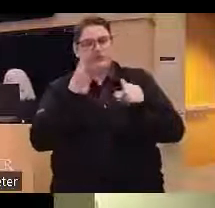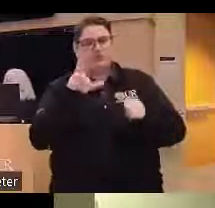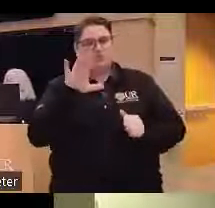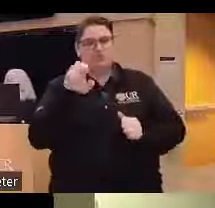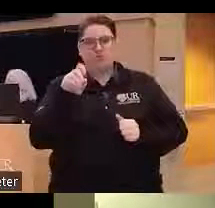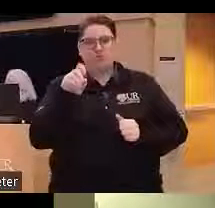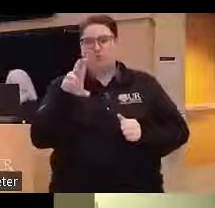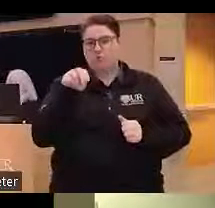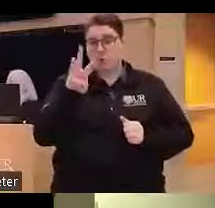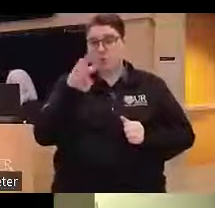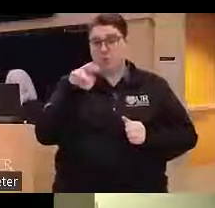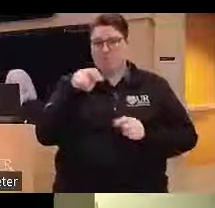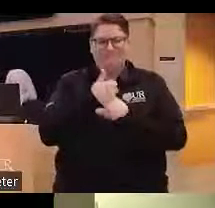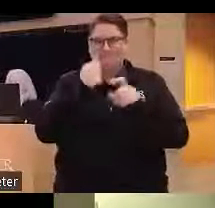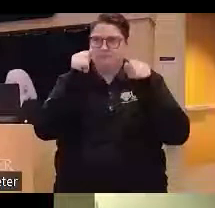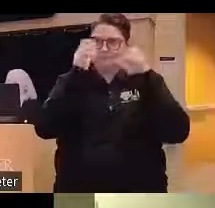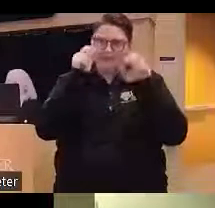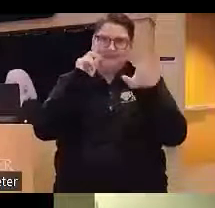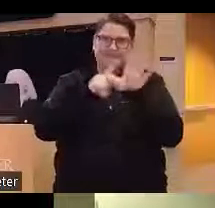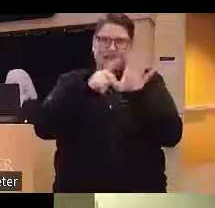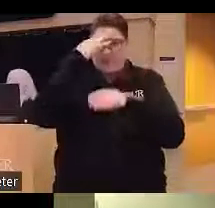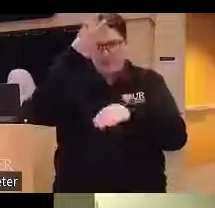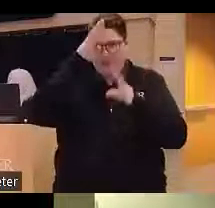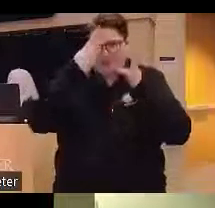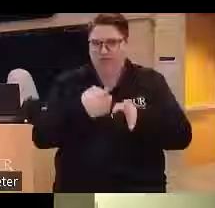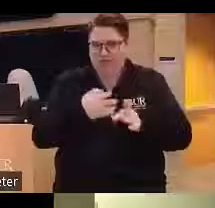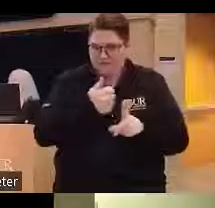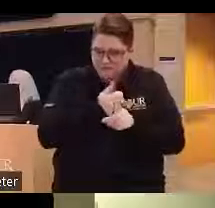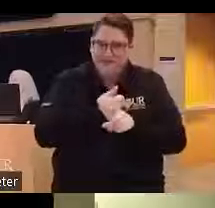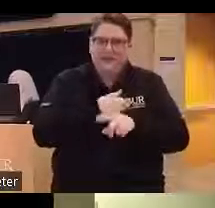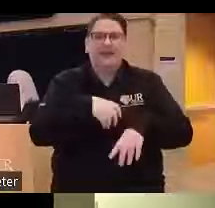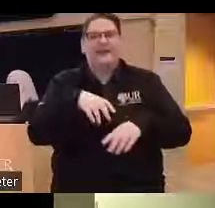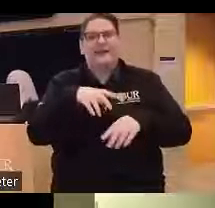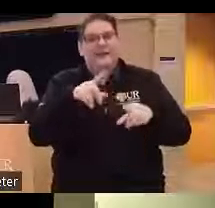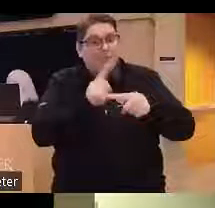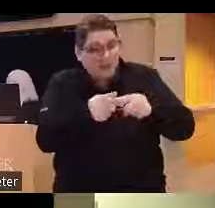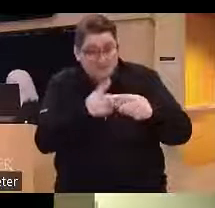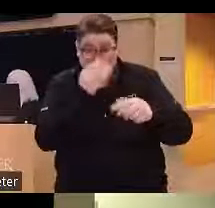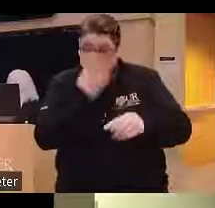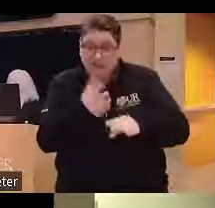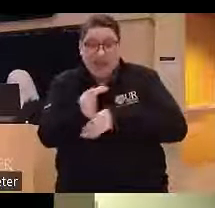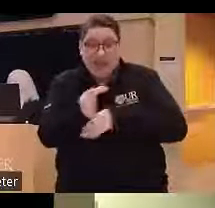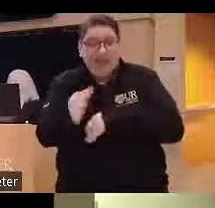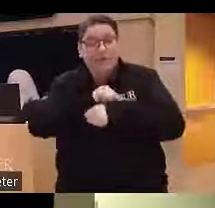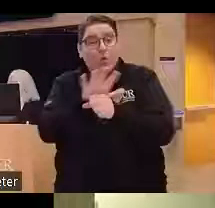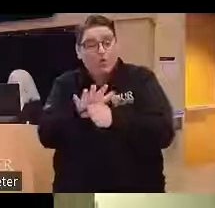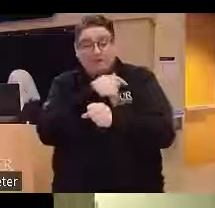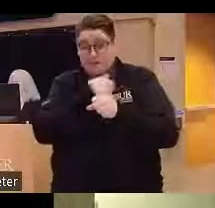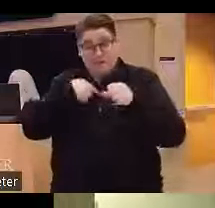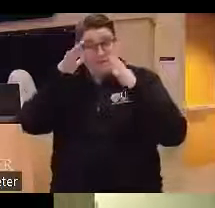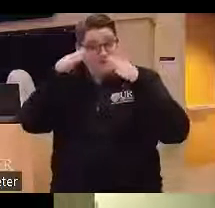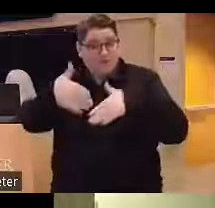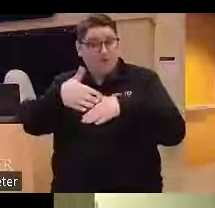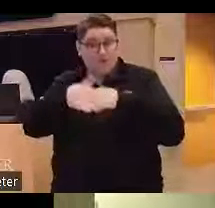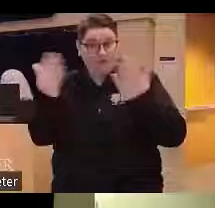amazing psychiatric Anthropologist well also after covid what we focus on is what the World Health